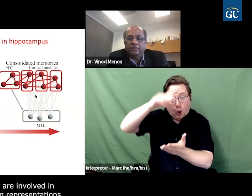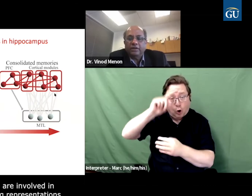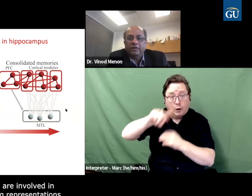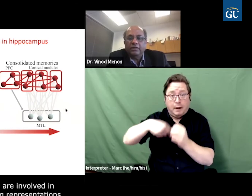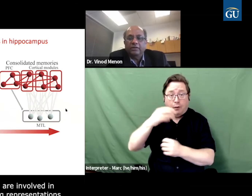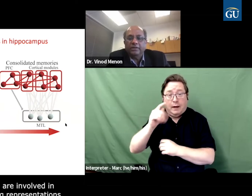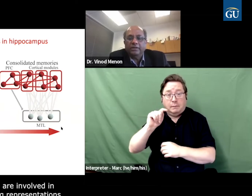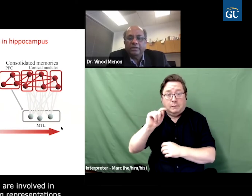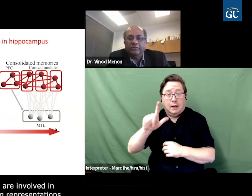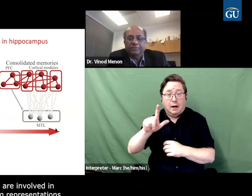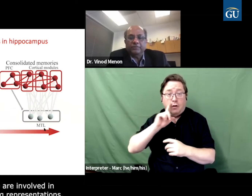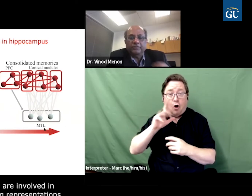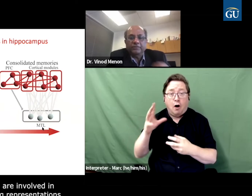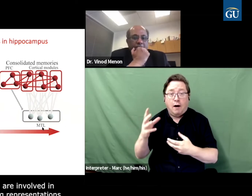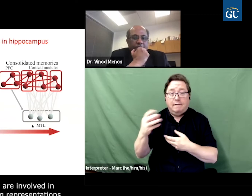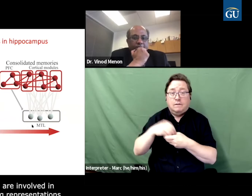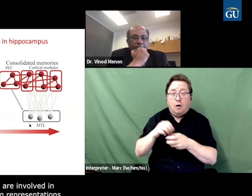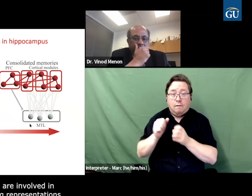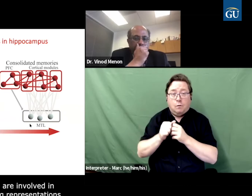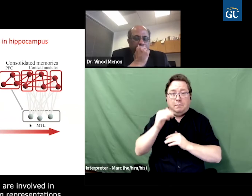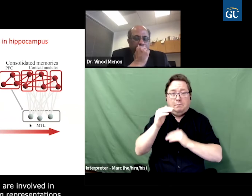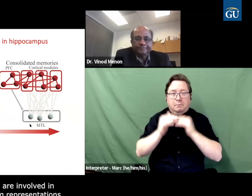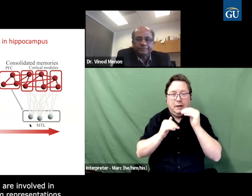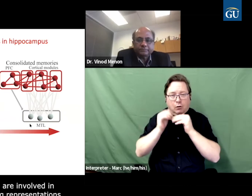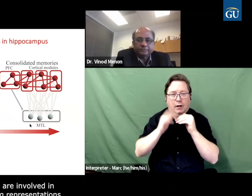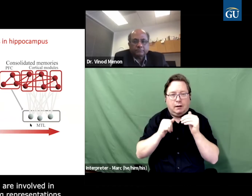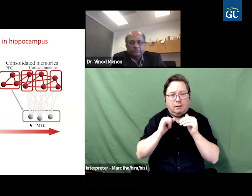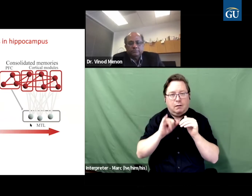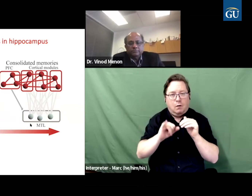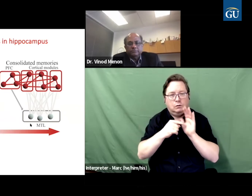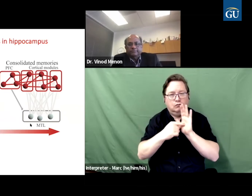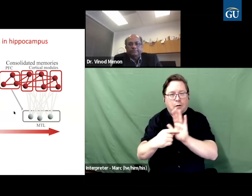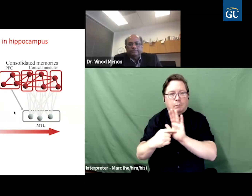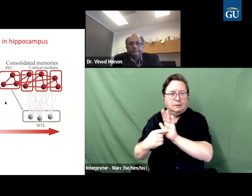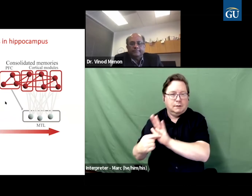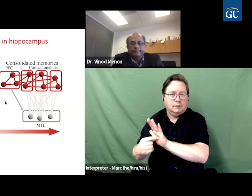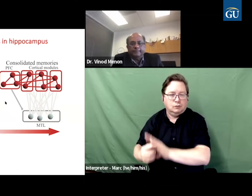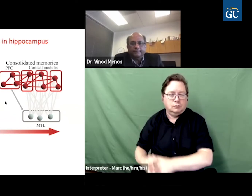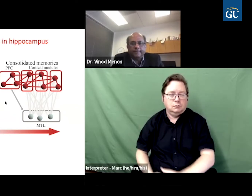are involved in building representations